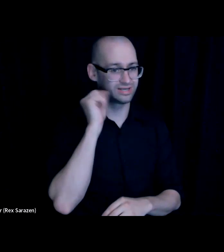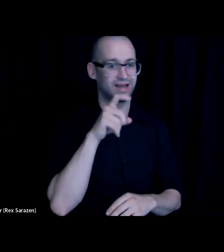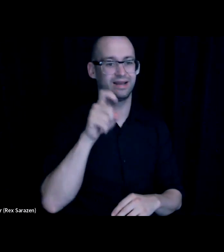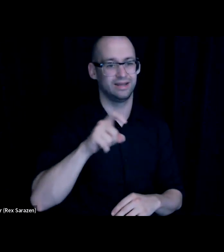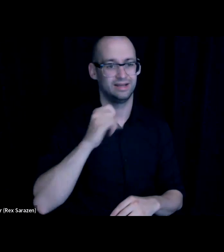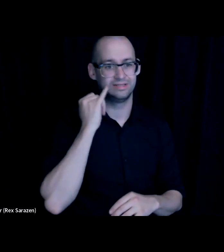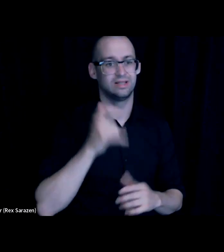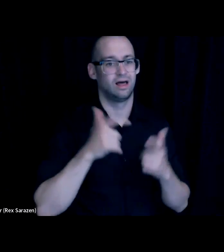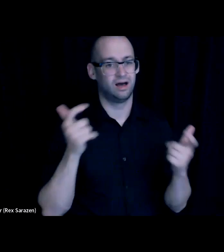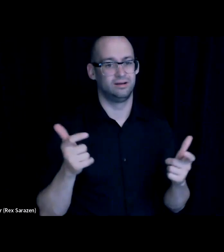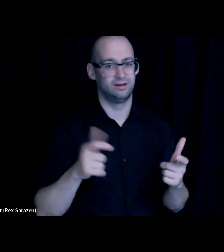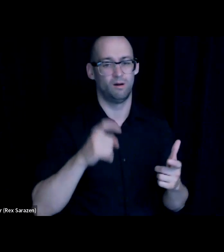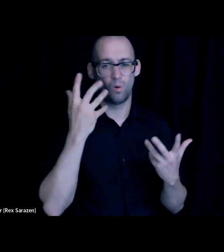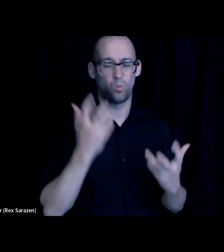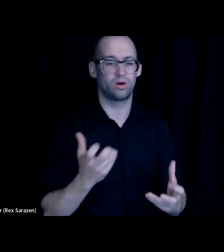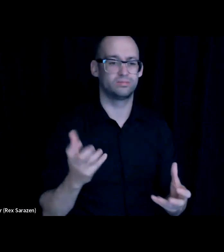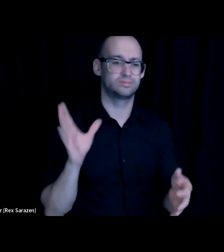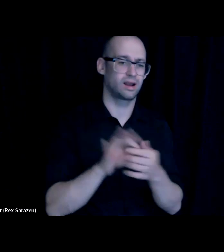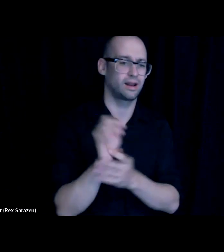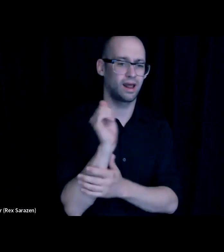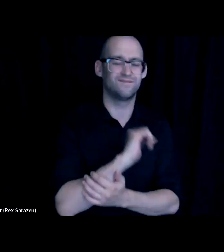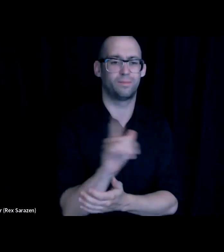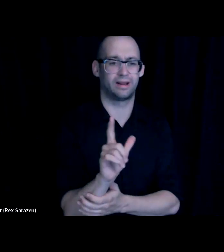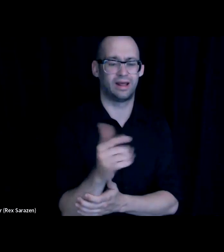to be able to reach everybody. So we still have an in person. But we also offer an online